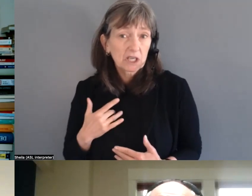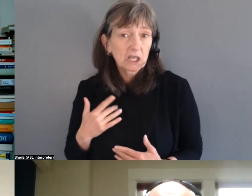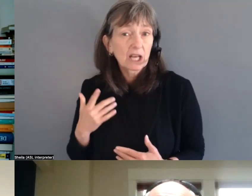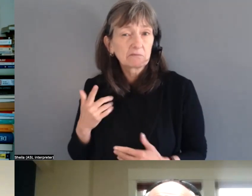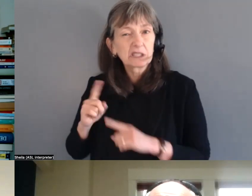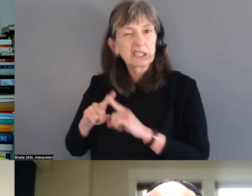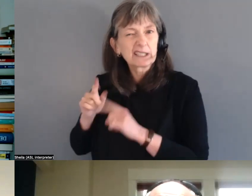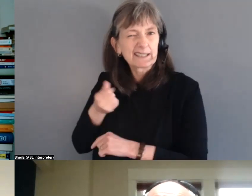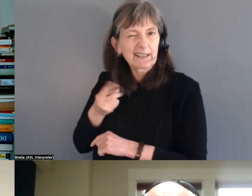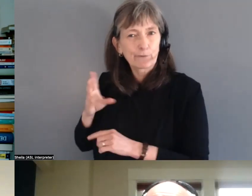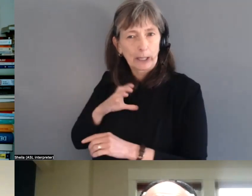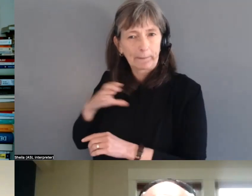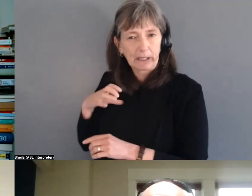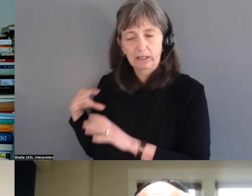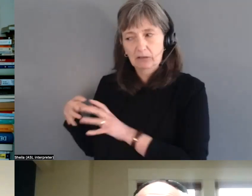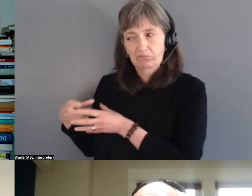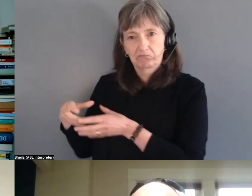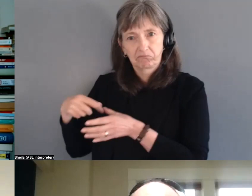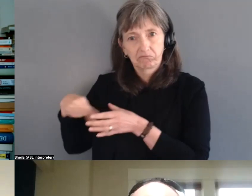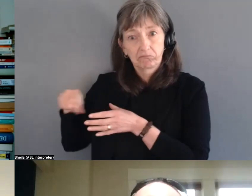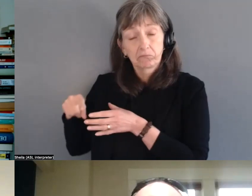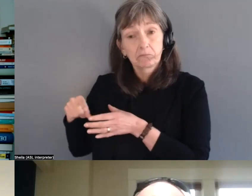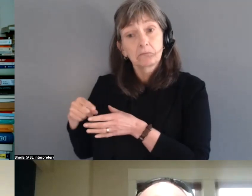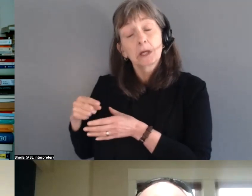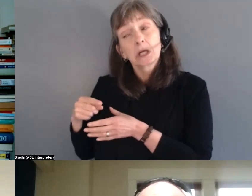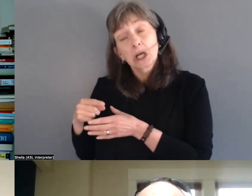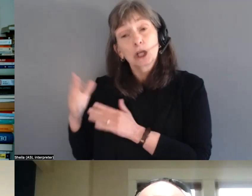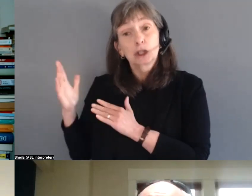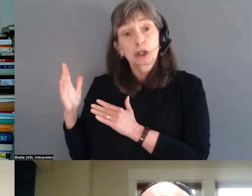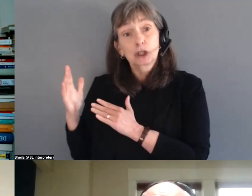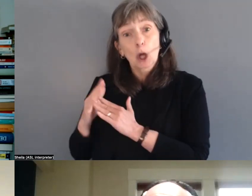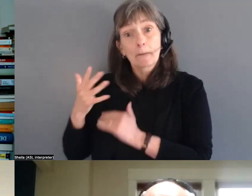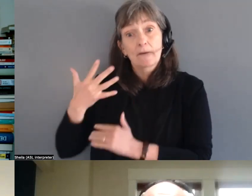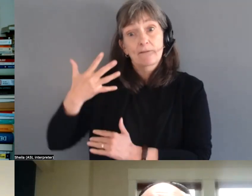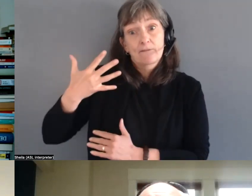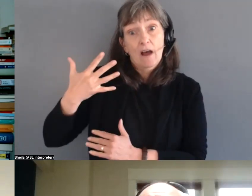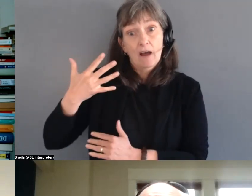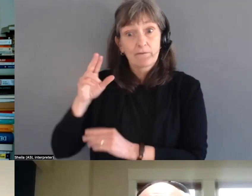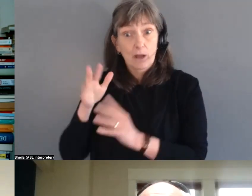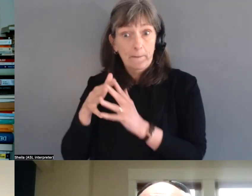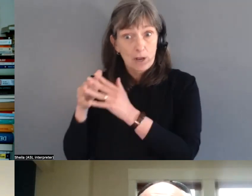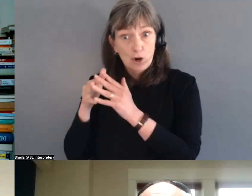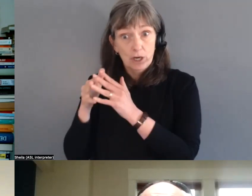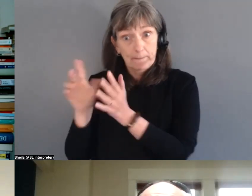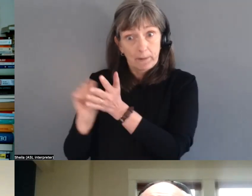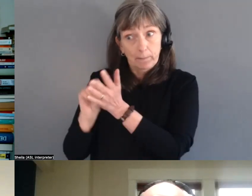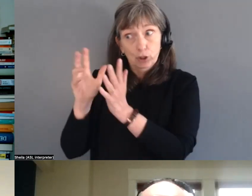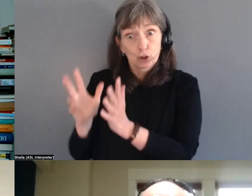Members of at least some of the big five U.S. publishers state plans to support Thema in their